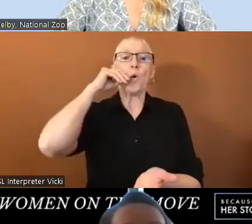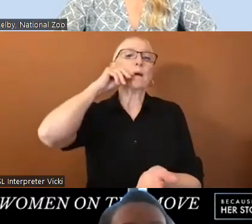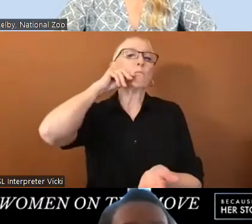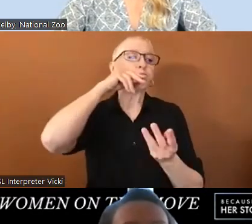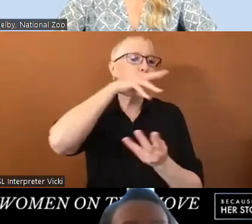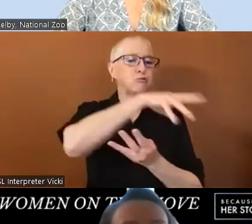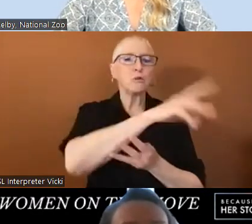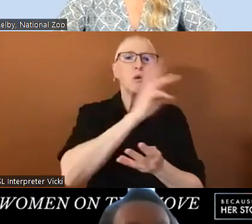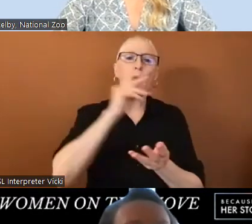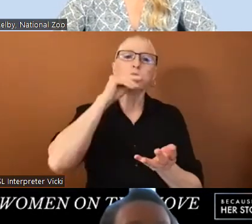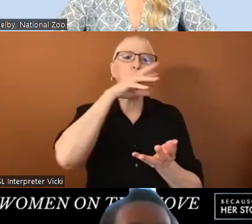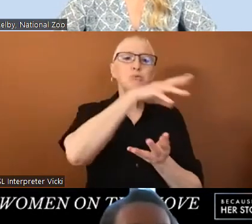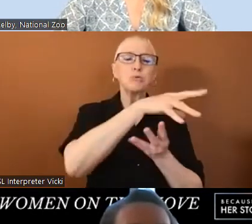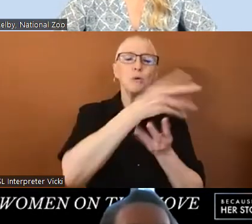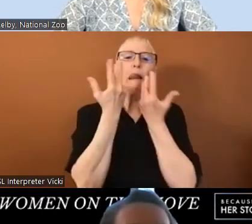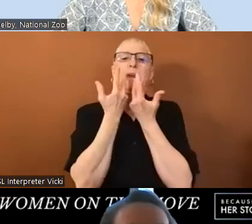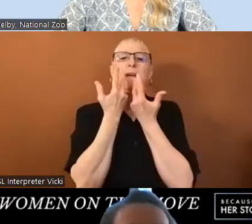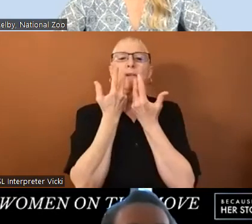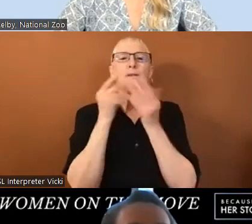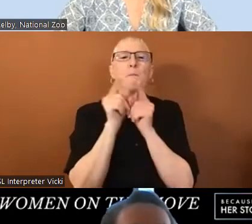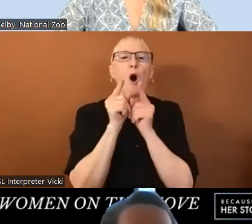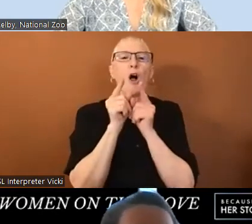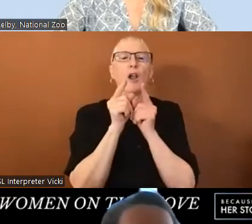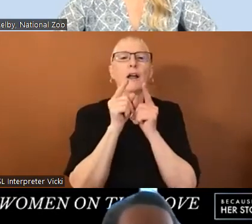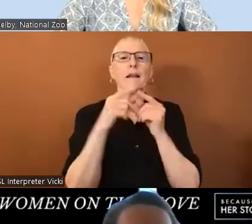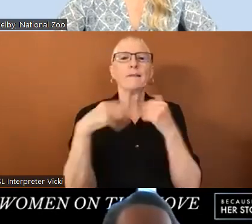leaving the small prey uh remaining in which they then eat.